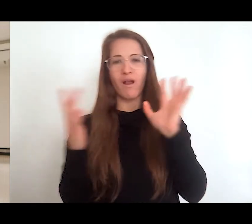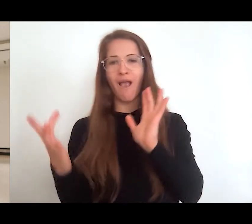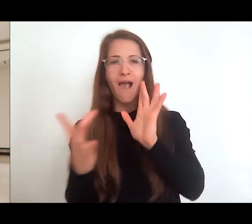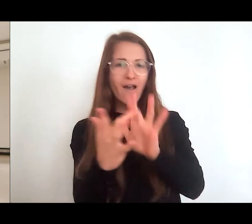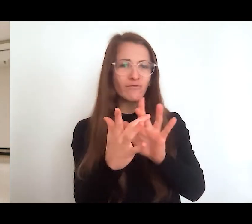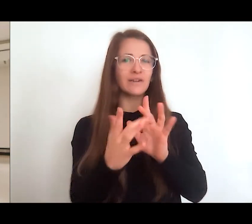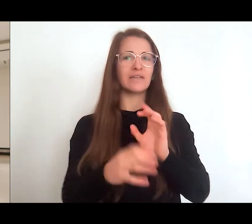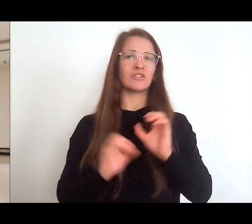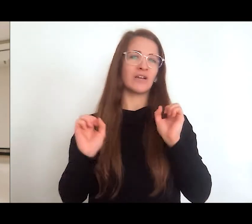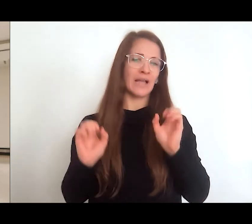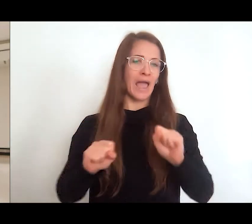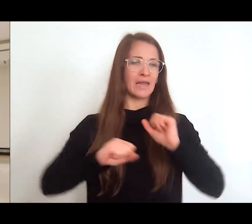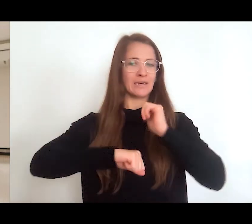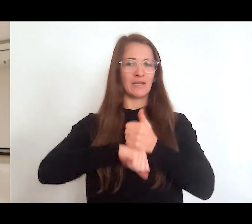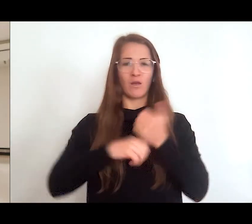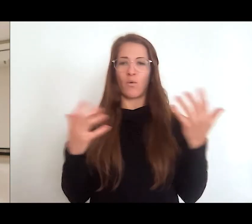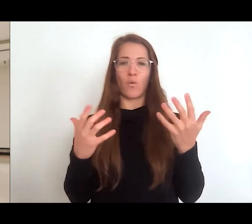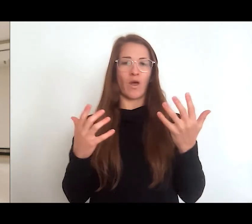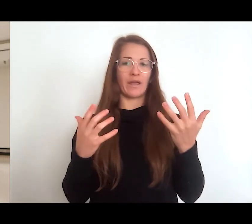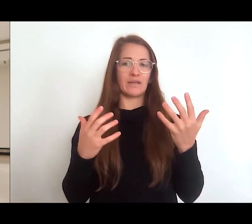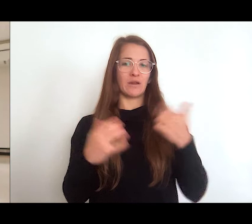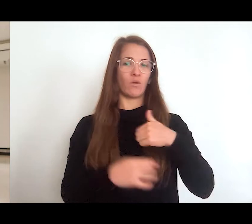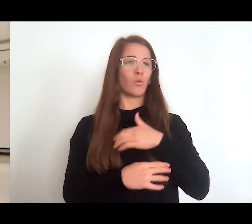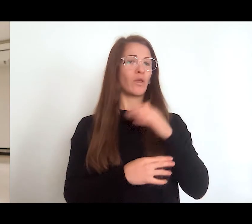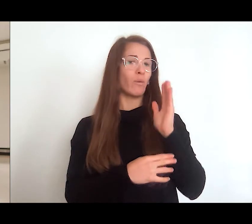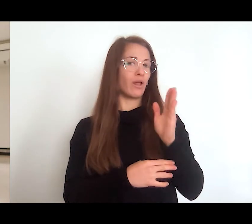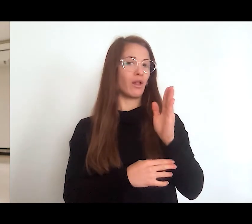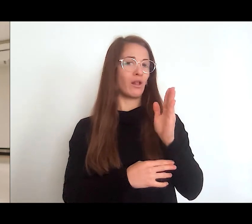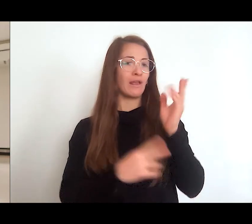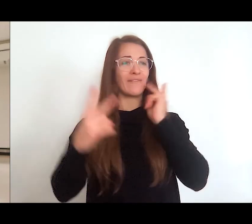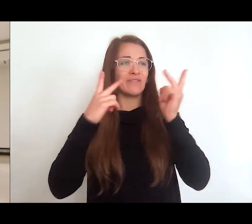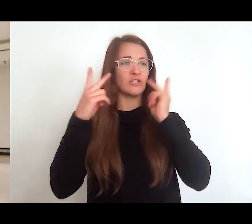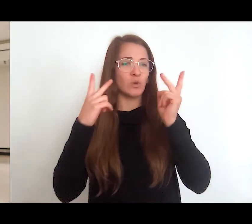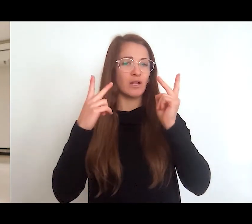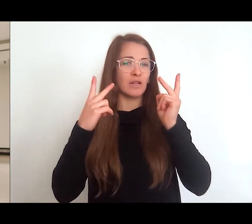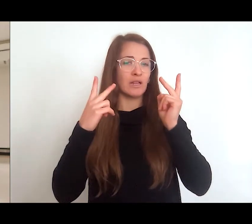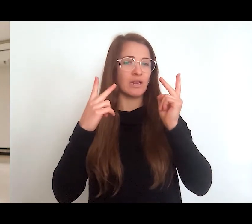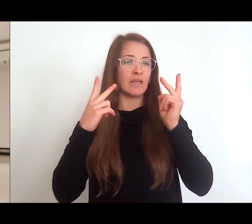WHETHER EVENTS THAT THEY ARE DOING OR THE OUTREACH EVENTS AND PUTTING TOGETHER WHAT IT IS THAT